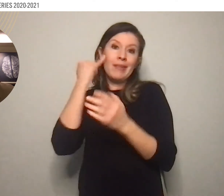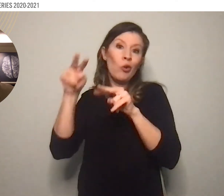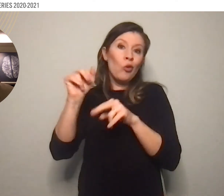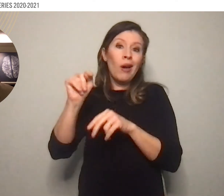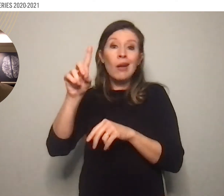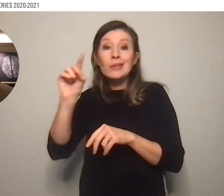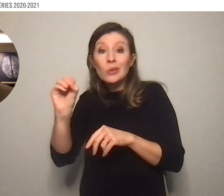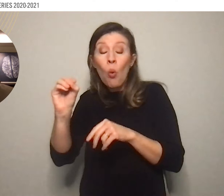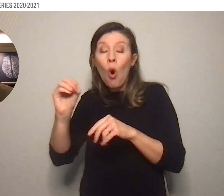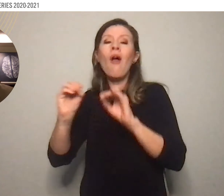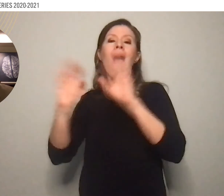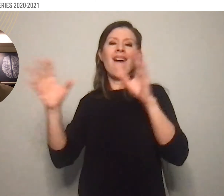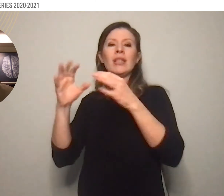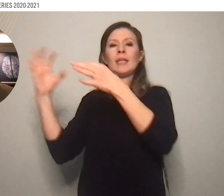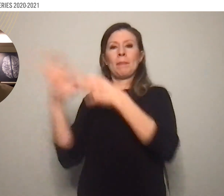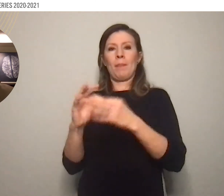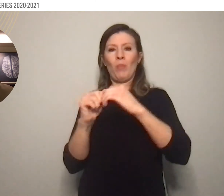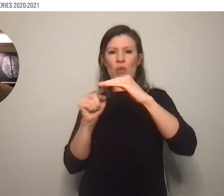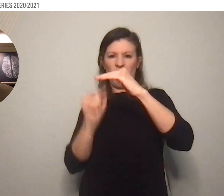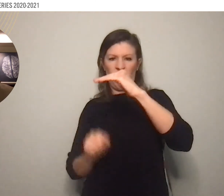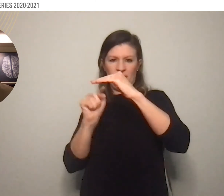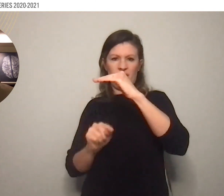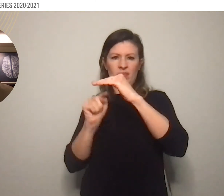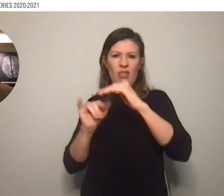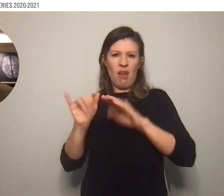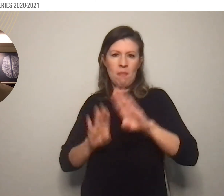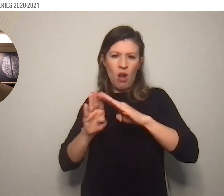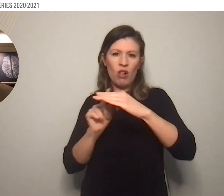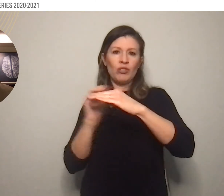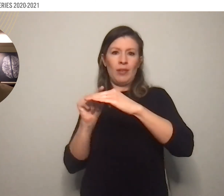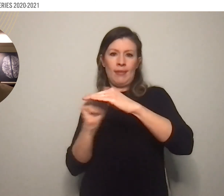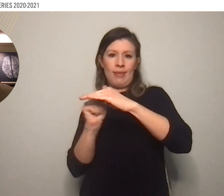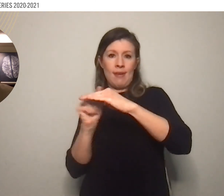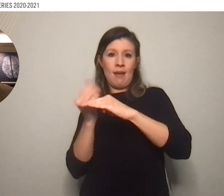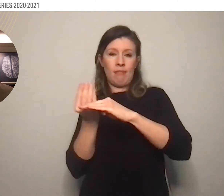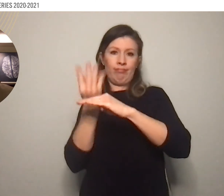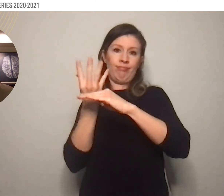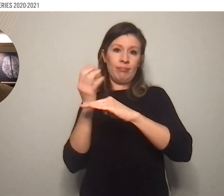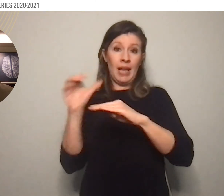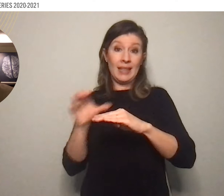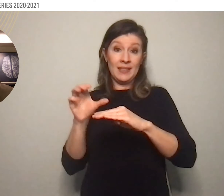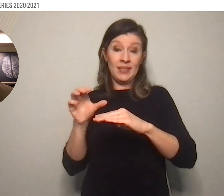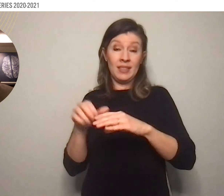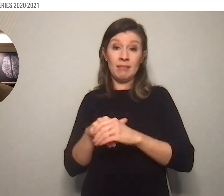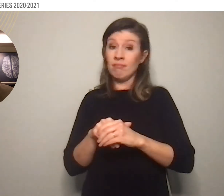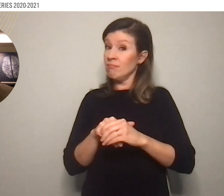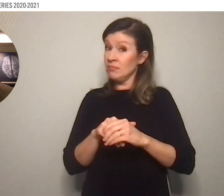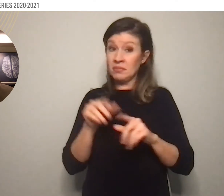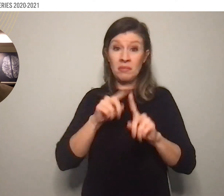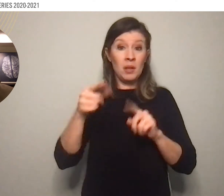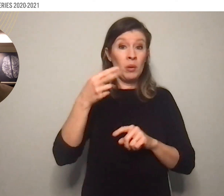looking at, is associated with directly with that activity. And, but what this finding shows is that